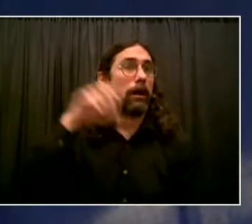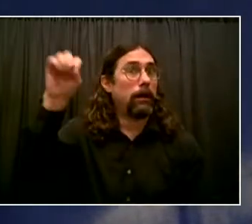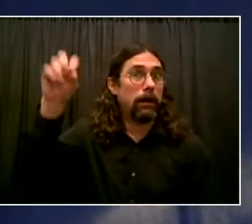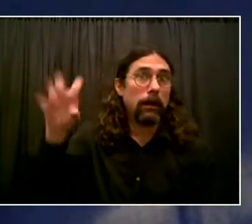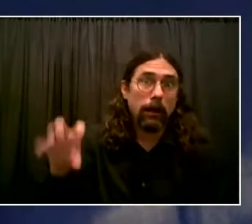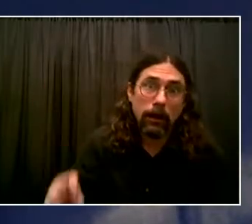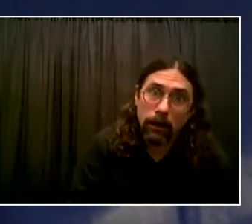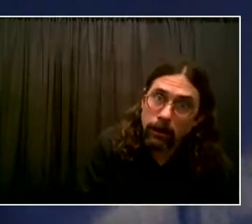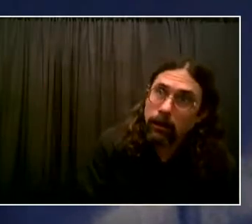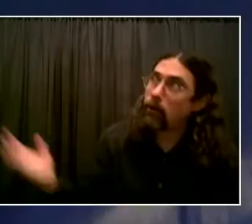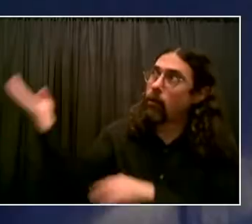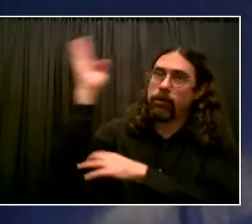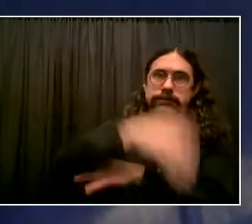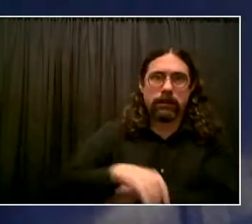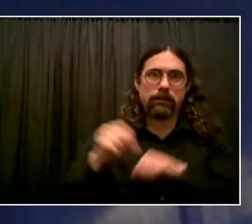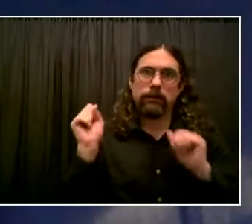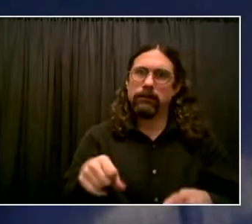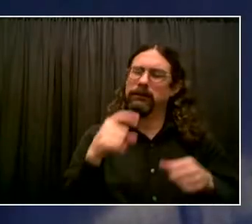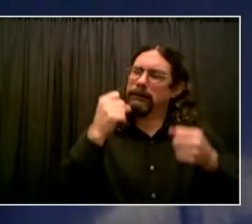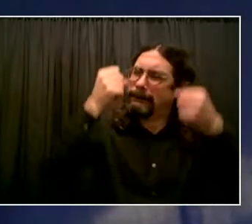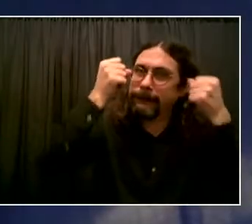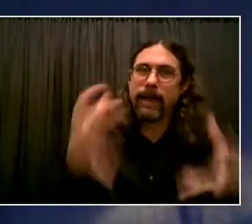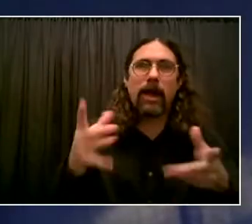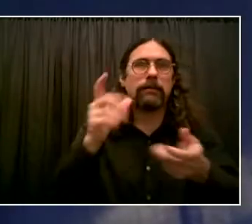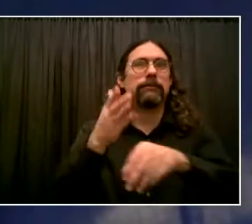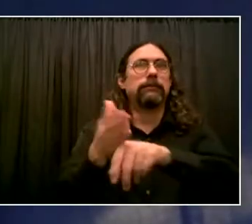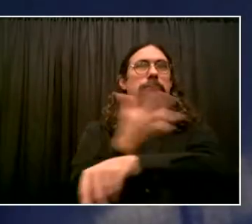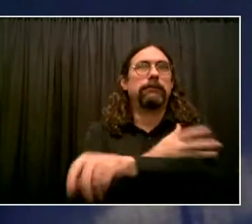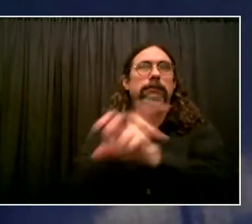WITH THE MAYOR I WANT TO THANK